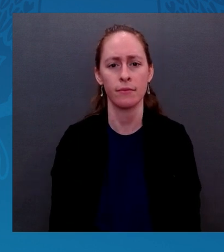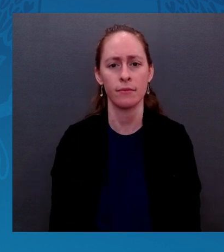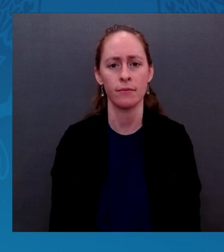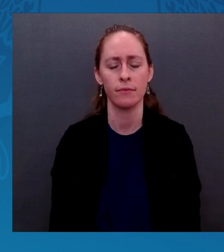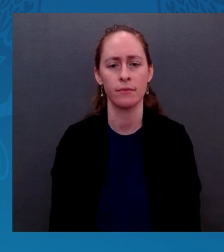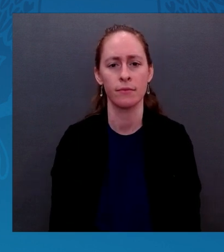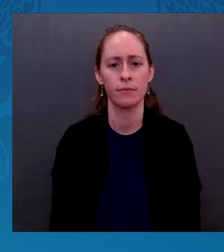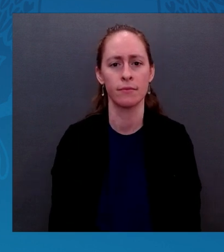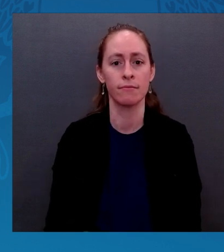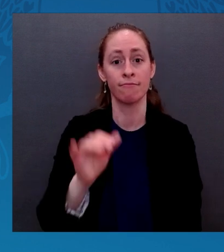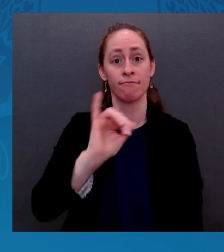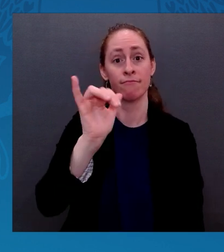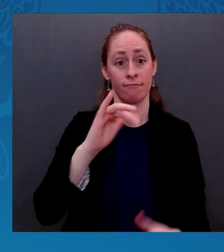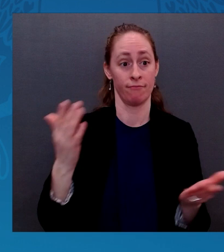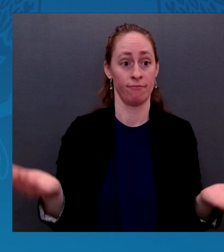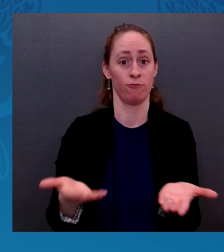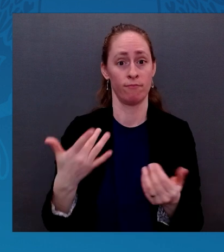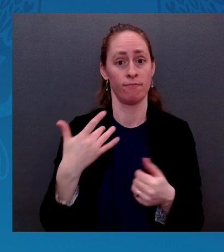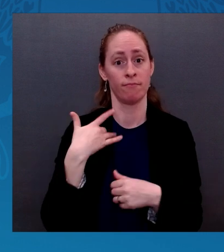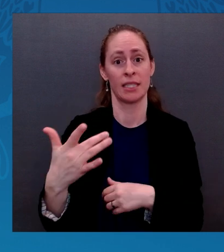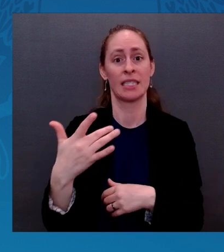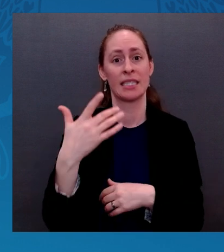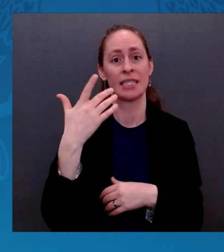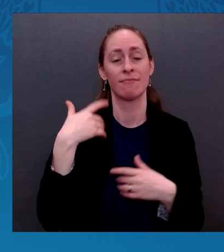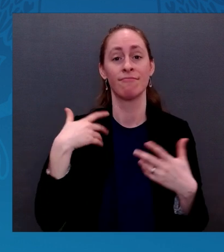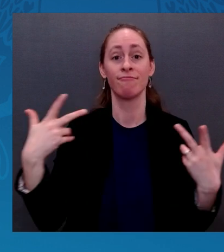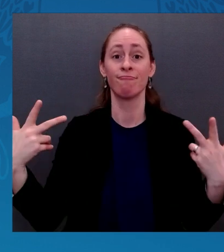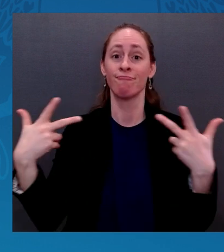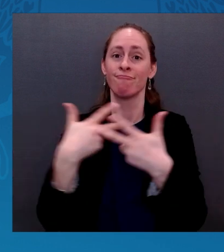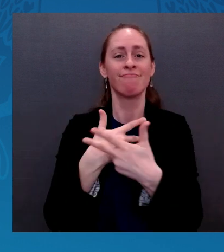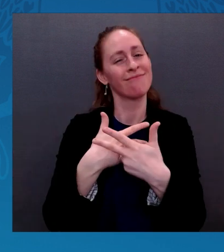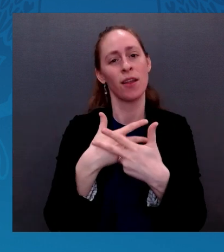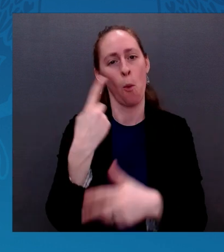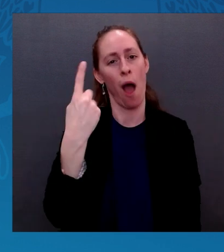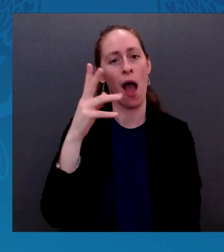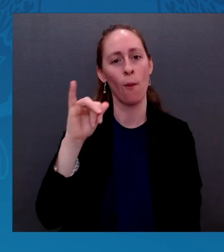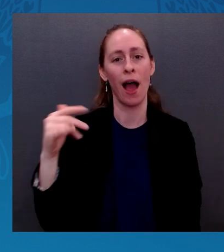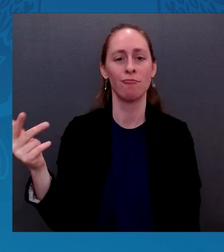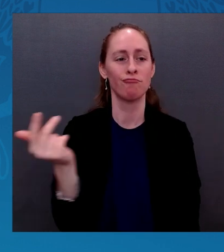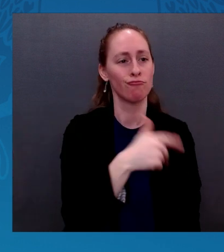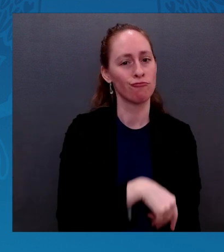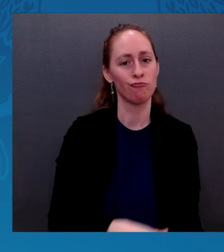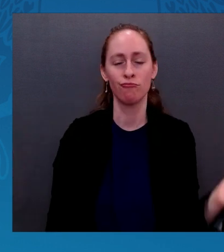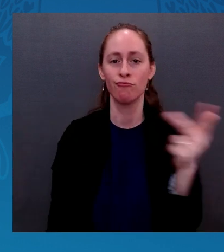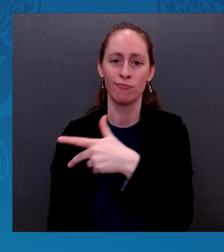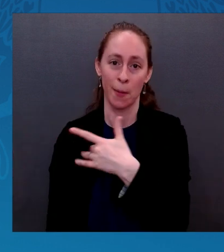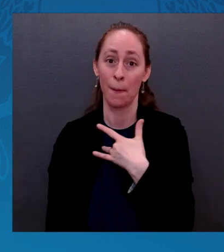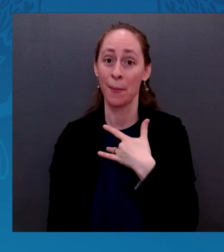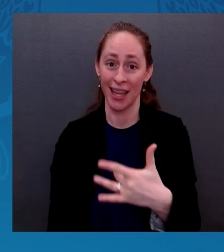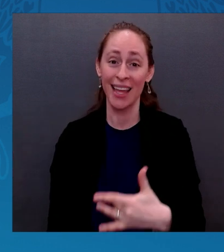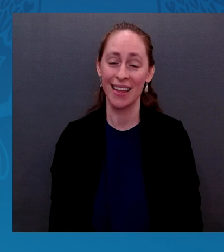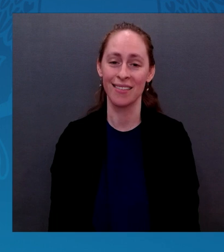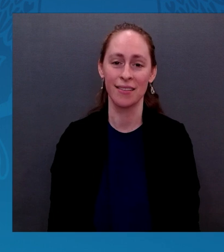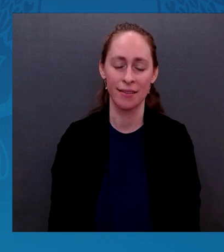So further up. We even had that in streets. So all of this was a concern for us.